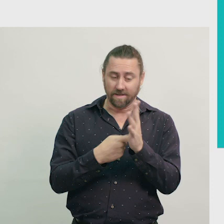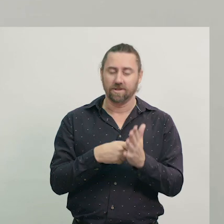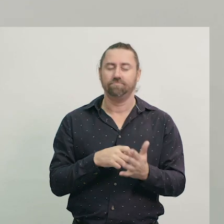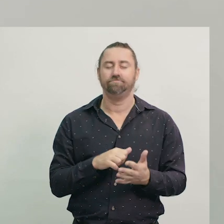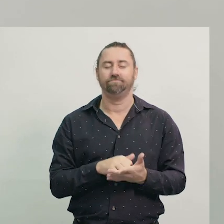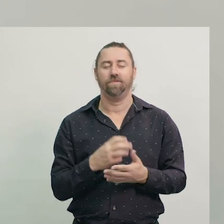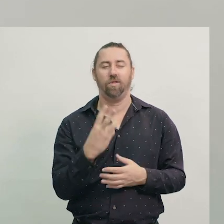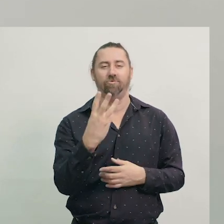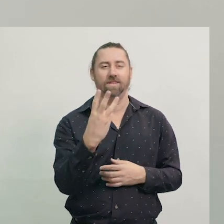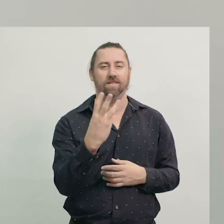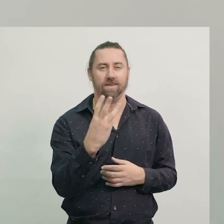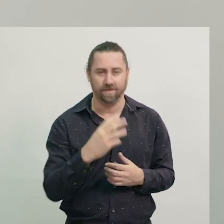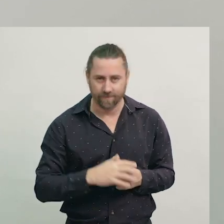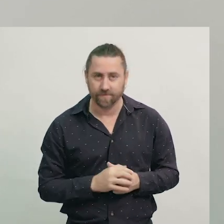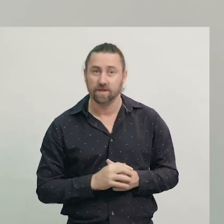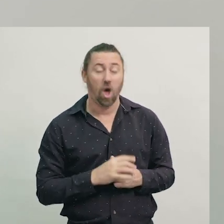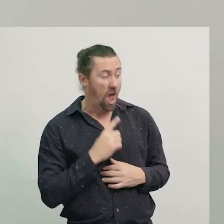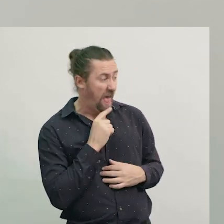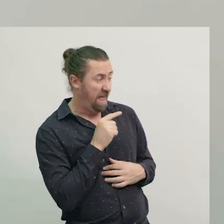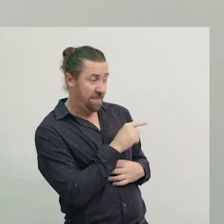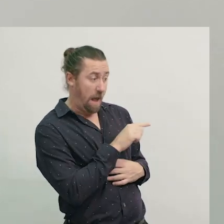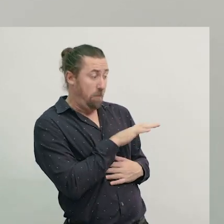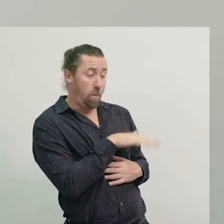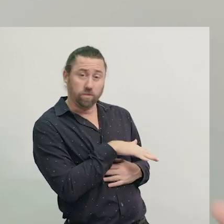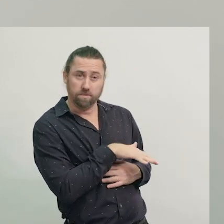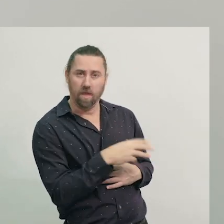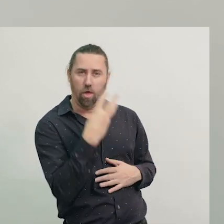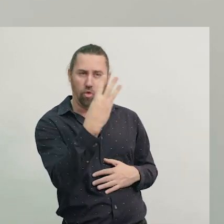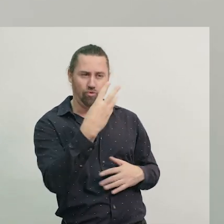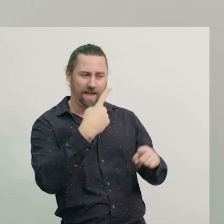We can say that the new shape is 3 times larger than the original shape.